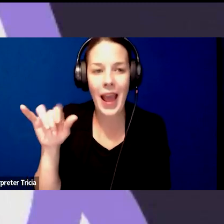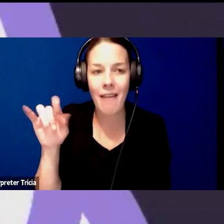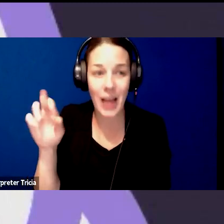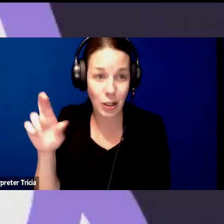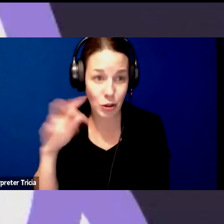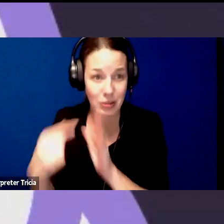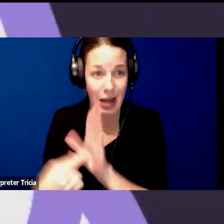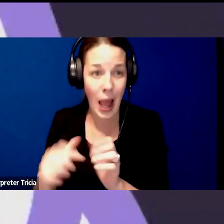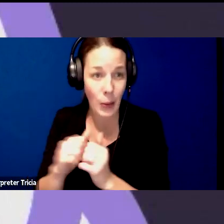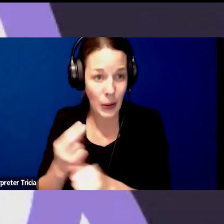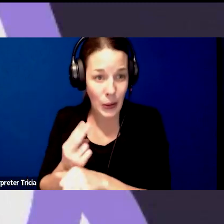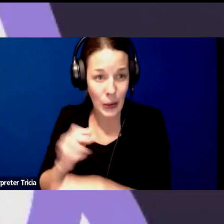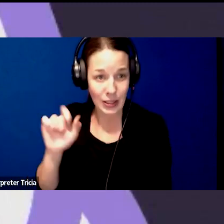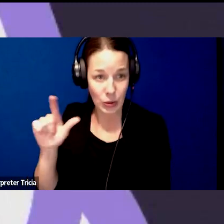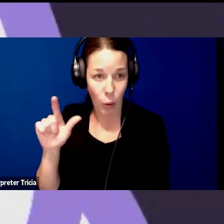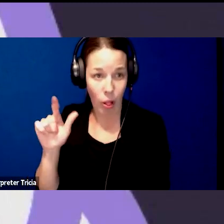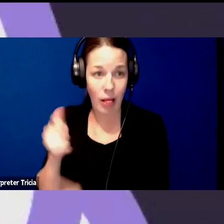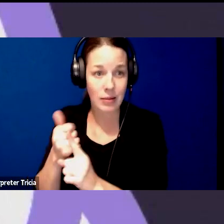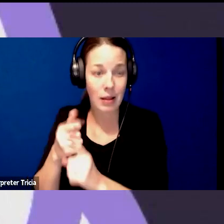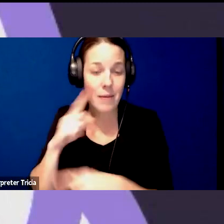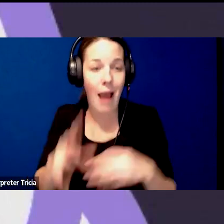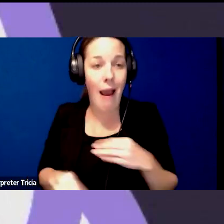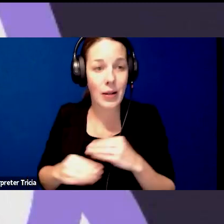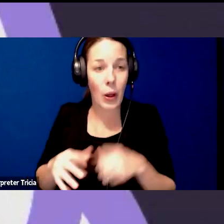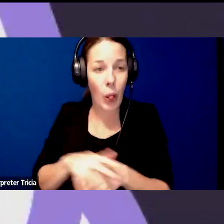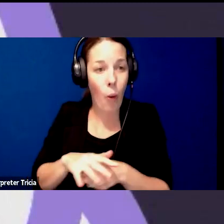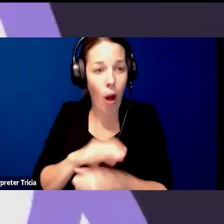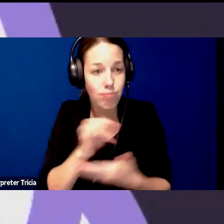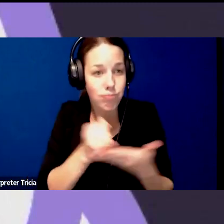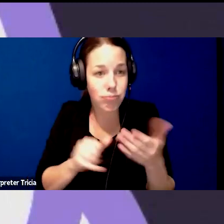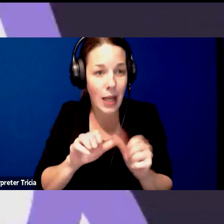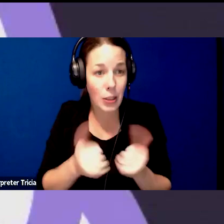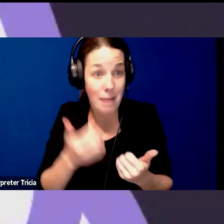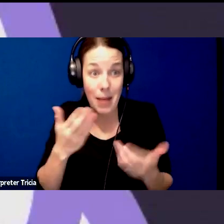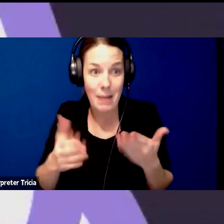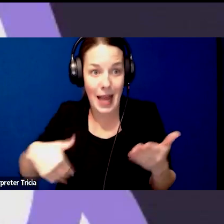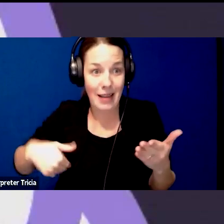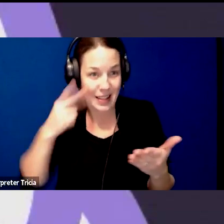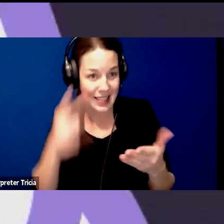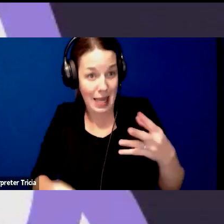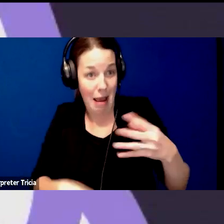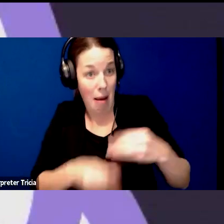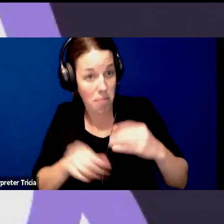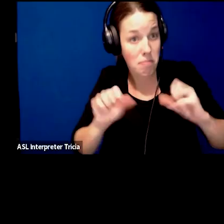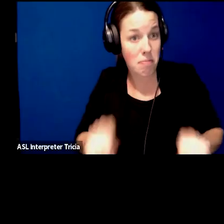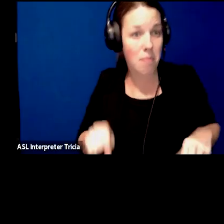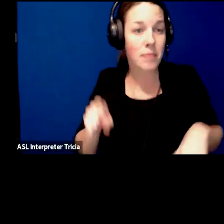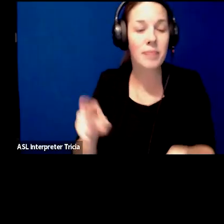and also how to add local arts agencies that you may not see on there just yet. So off to the next video.